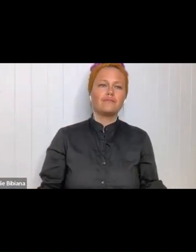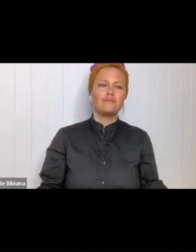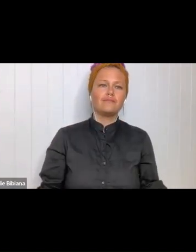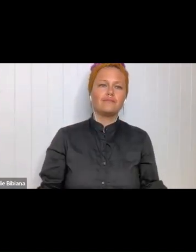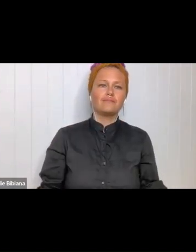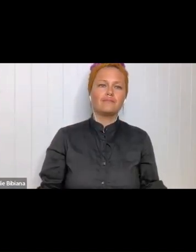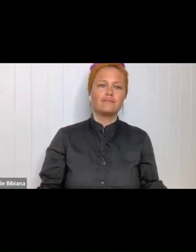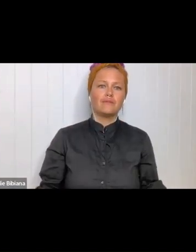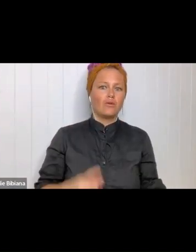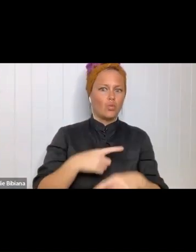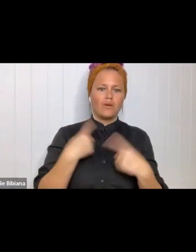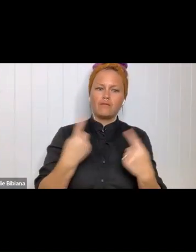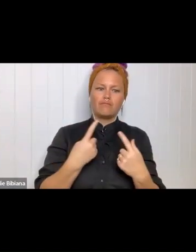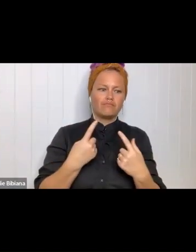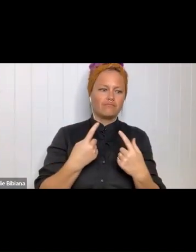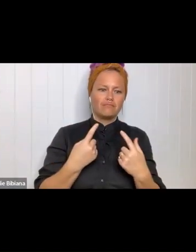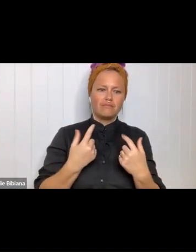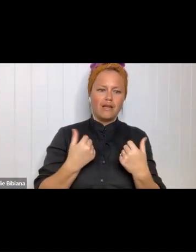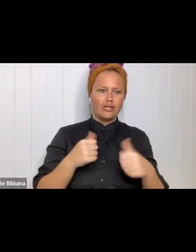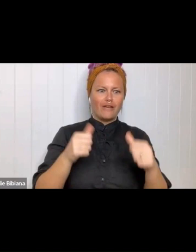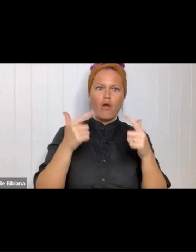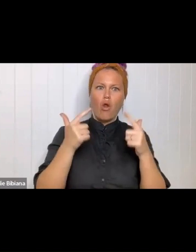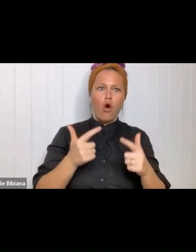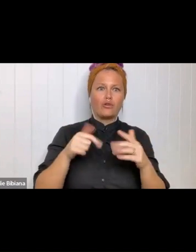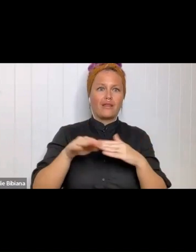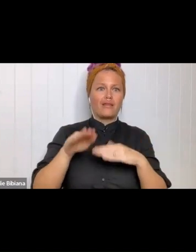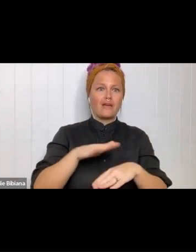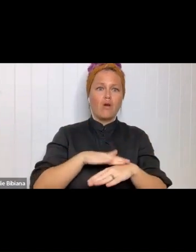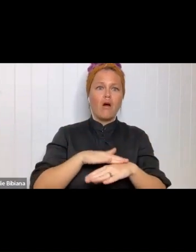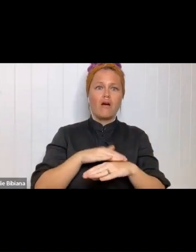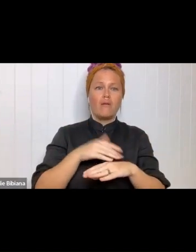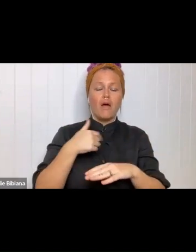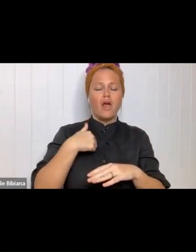done a lot in that time. And I think what I have noticed or